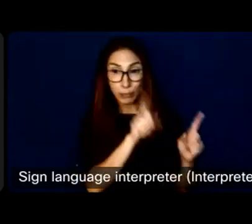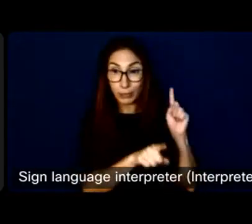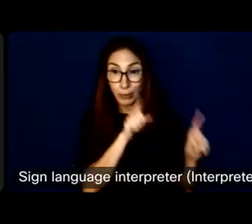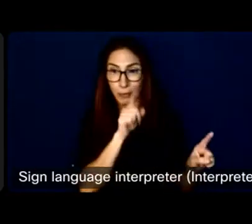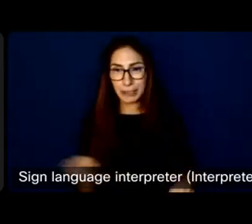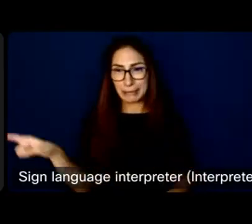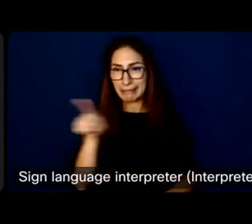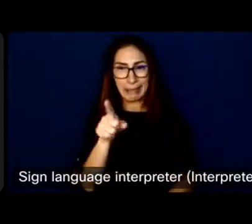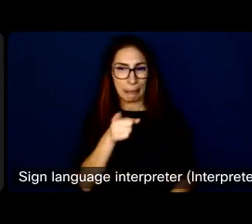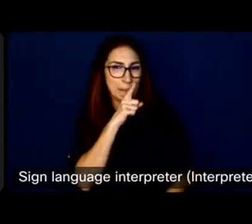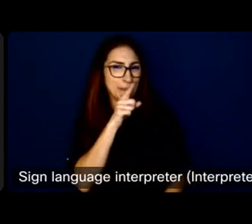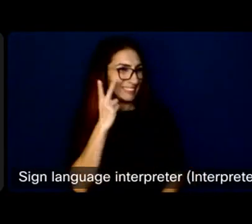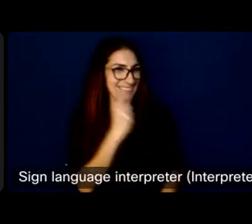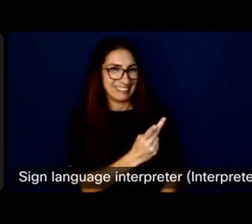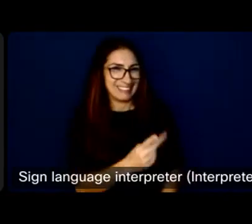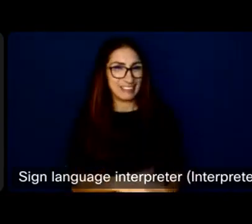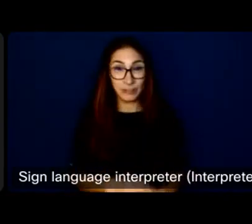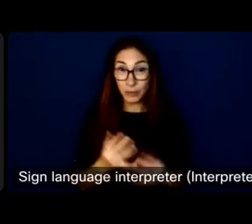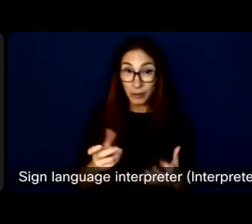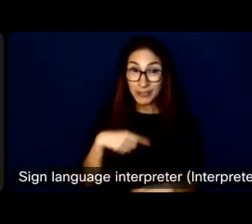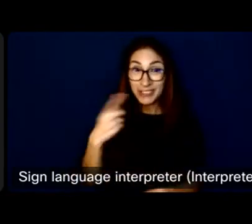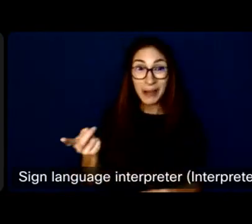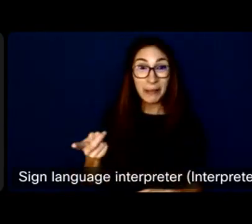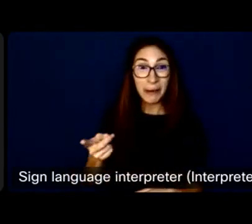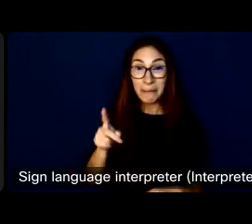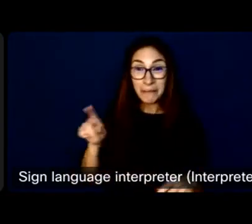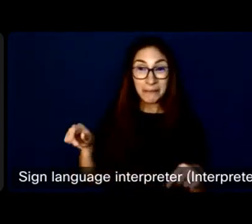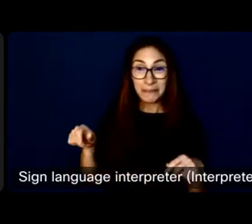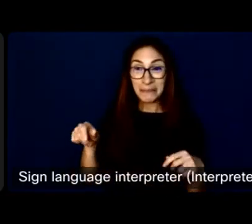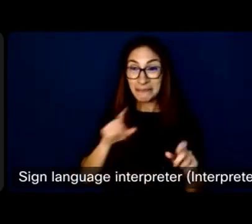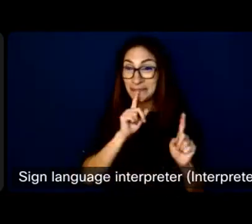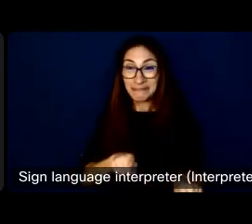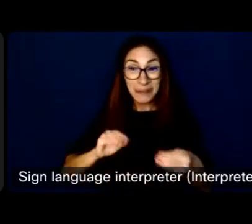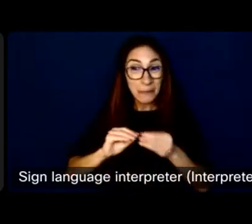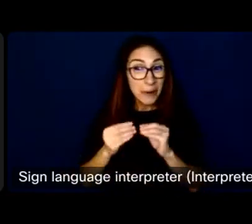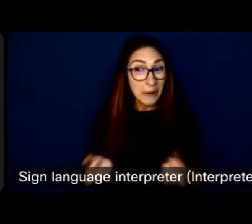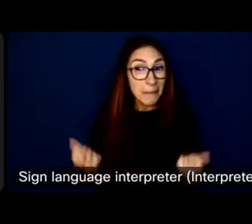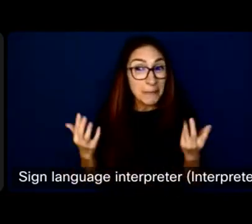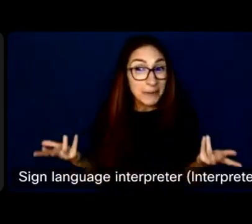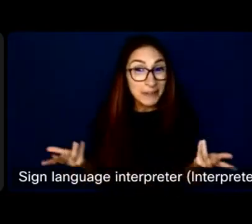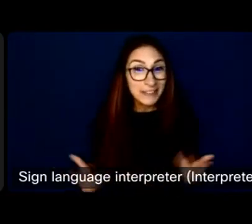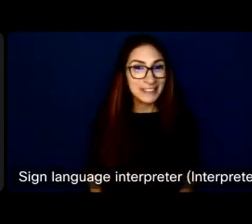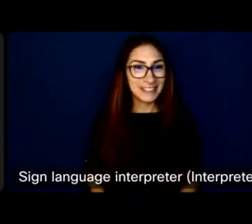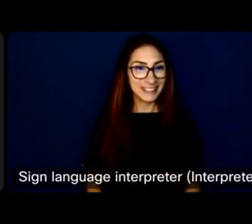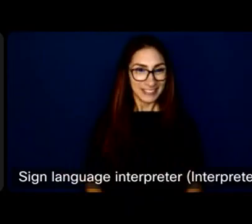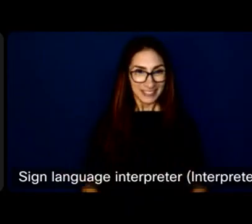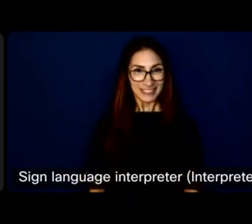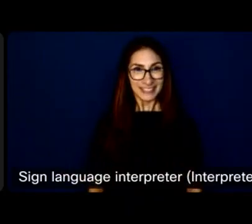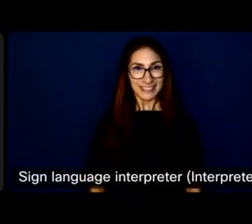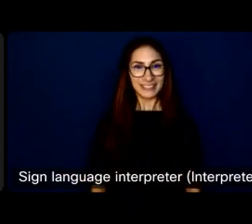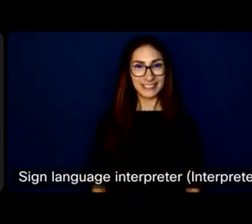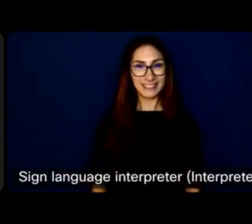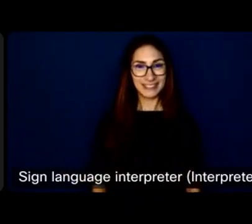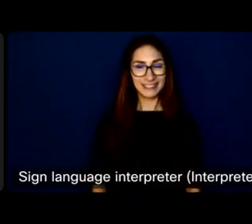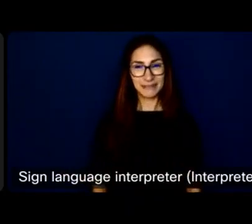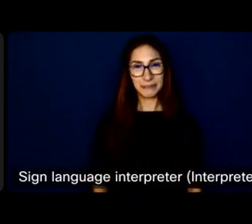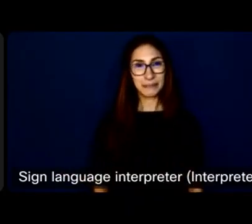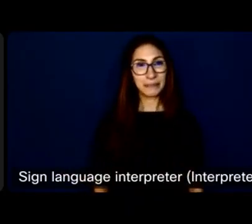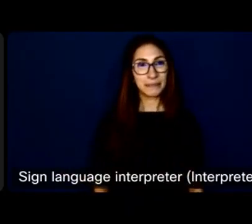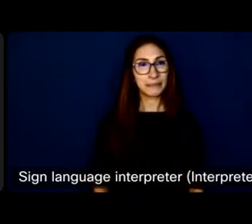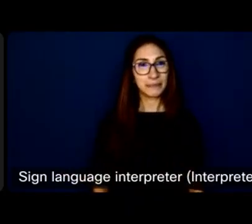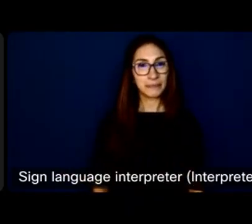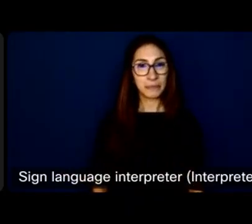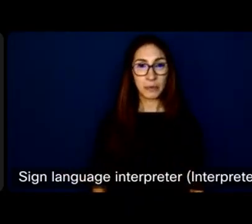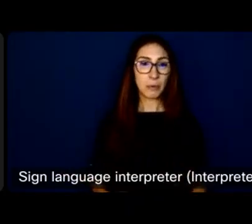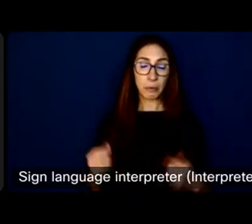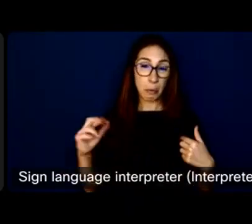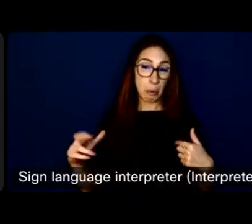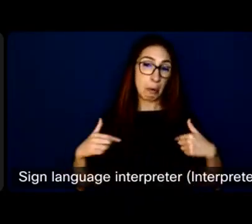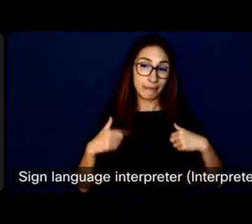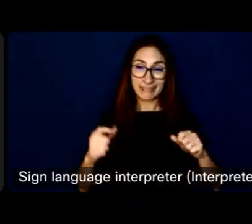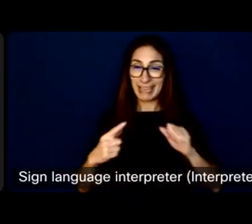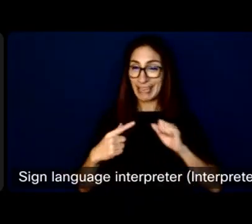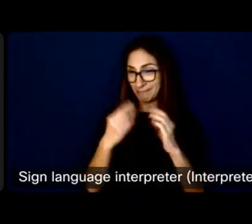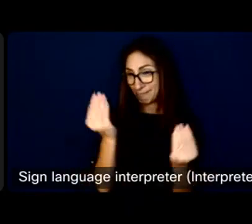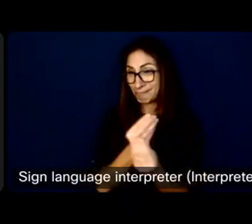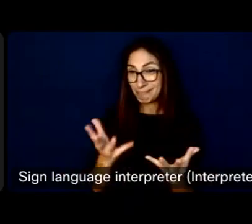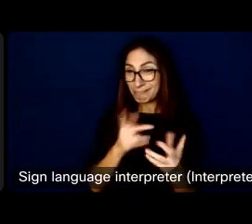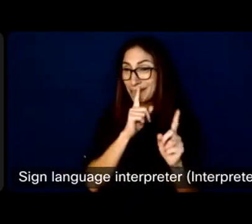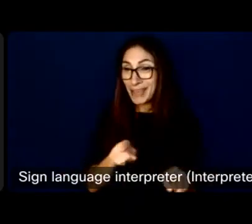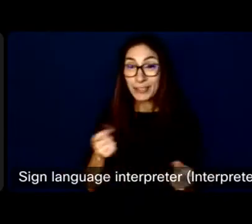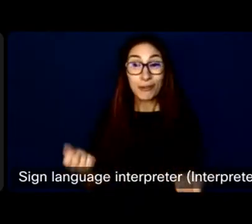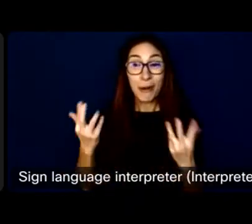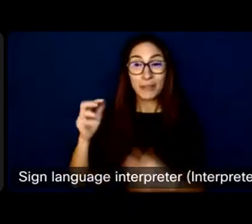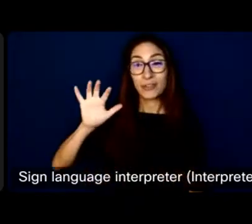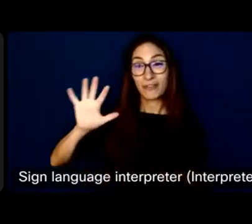the magic number? Or I can share. The answer is 54%. So the